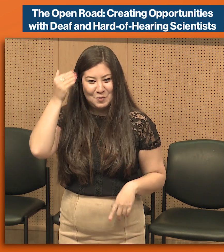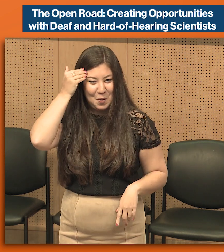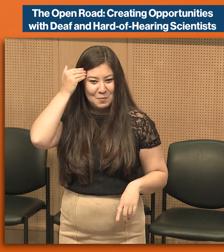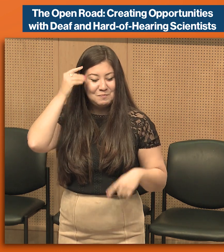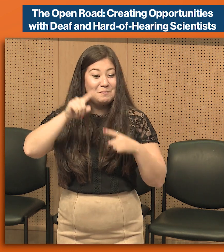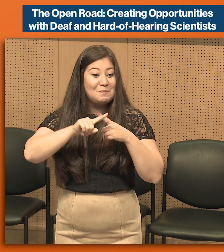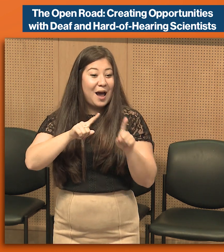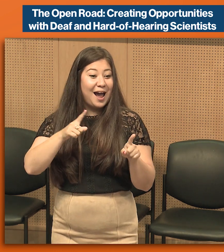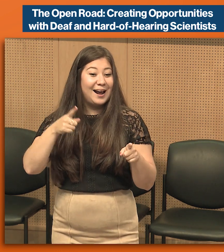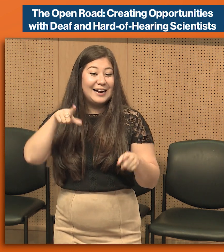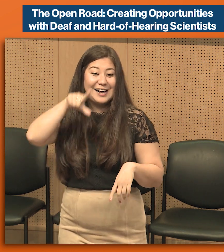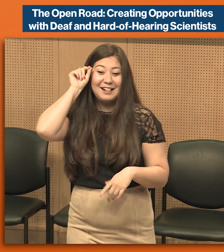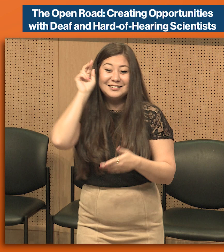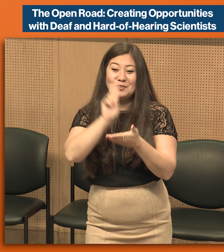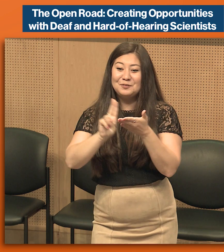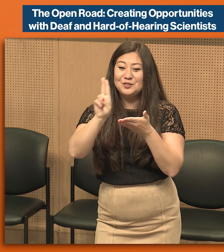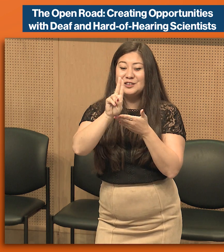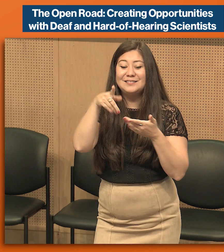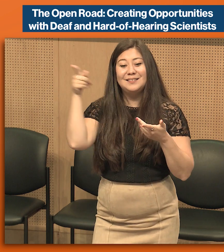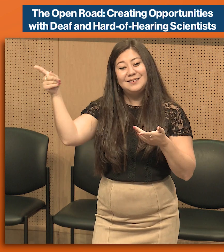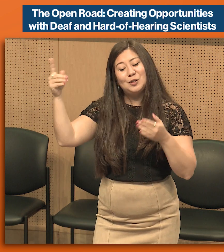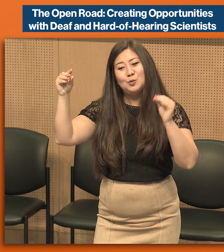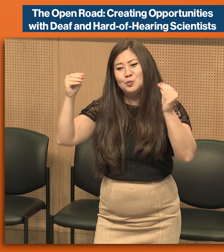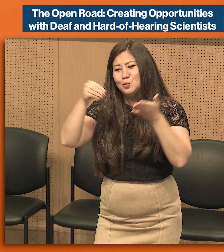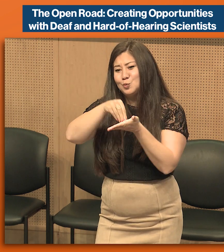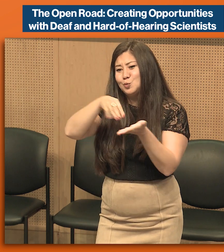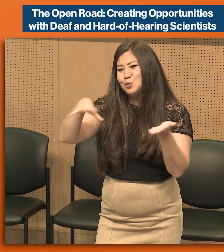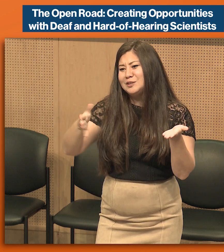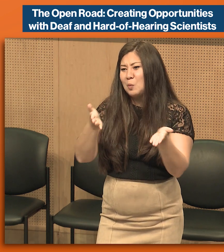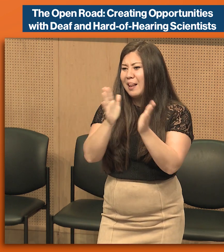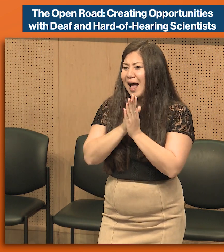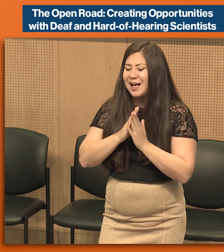but at Gallaudet University,